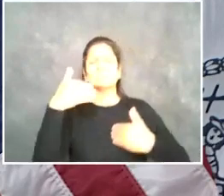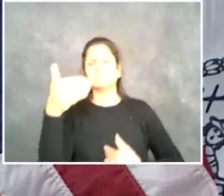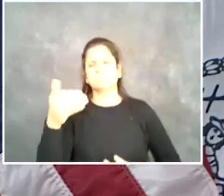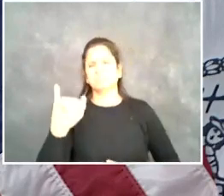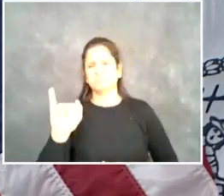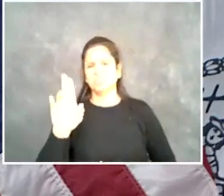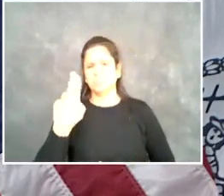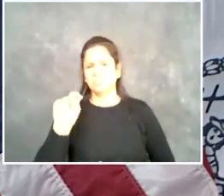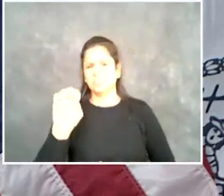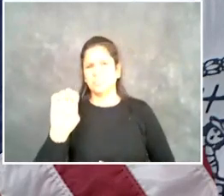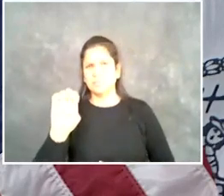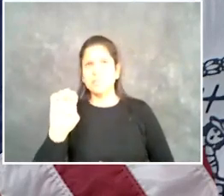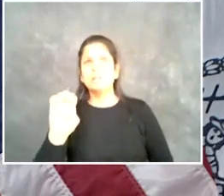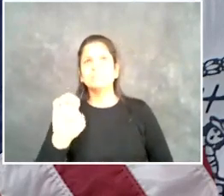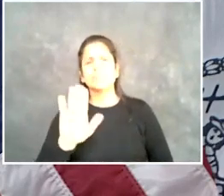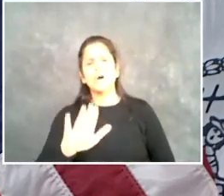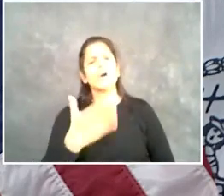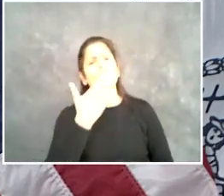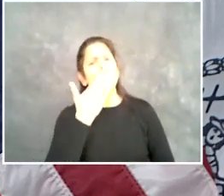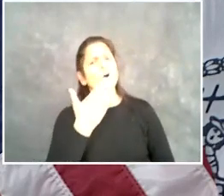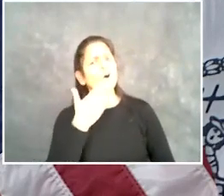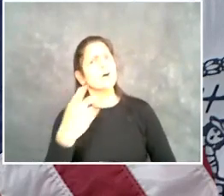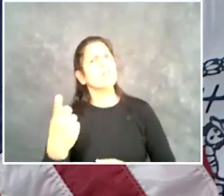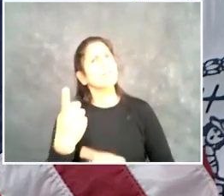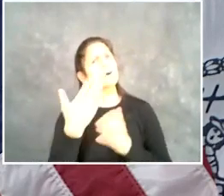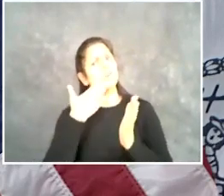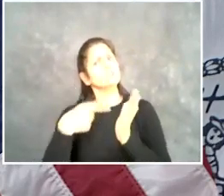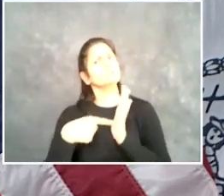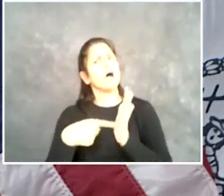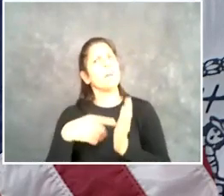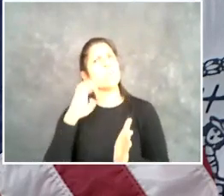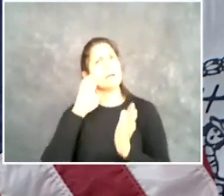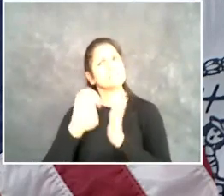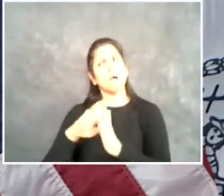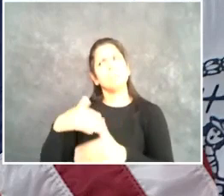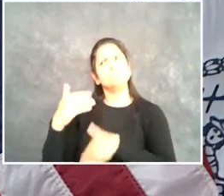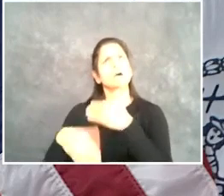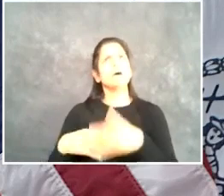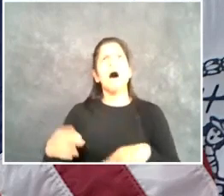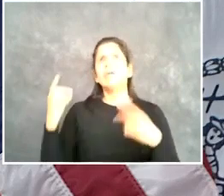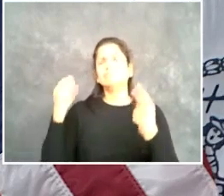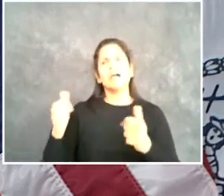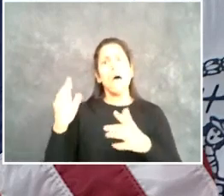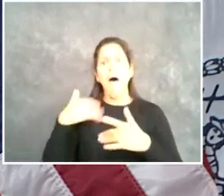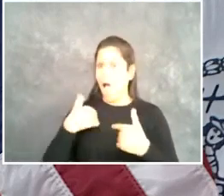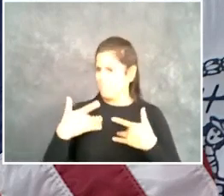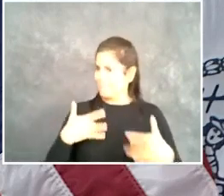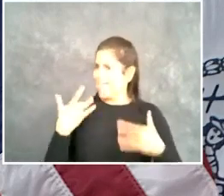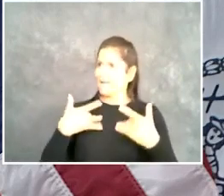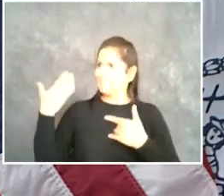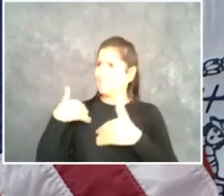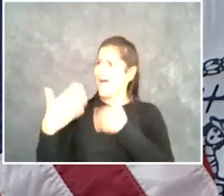SIMPLY FOR THE BUDGET RAMIFICATIONS ALONE. THAT'S GOING TO BE OBVIOUSLY,